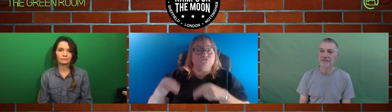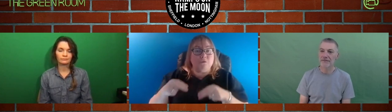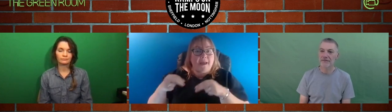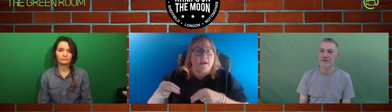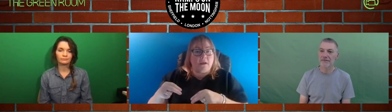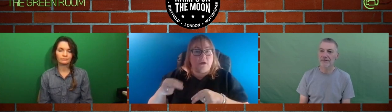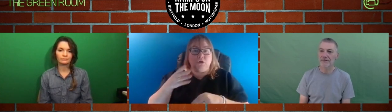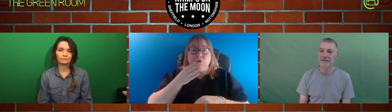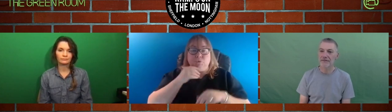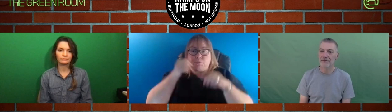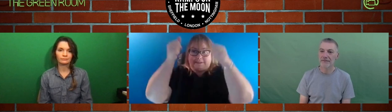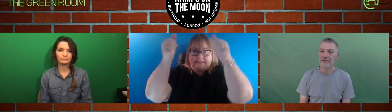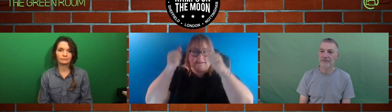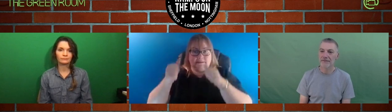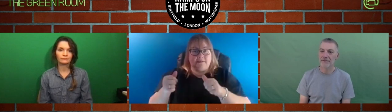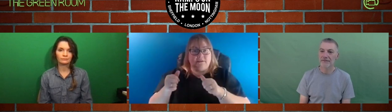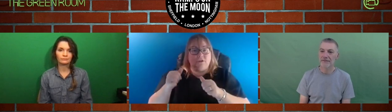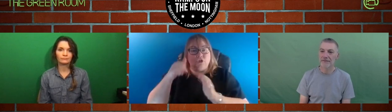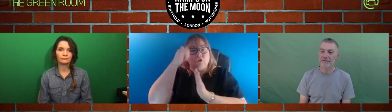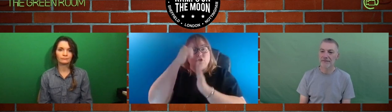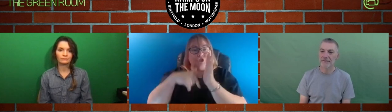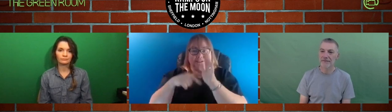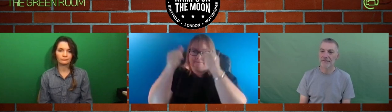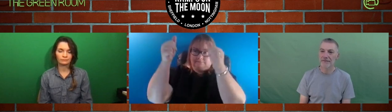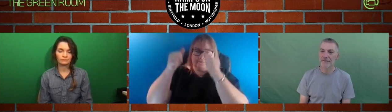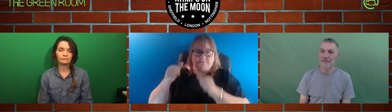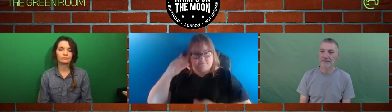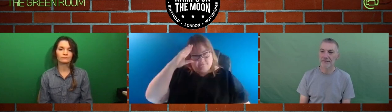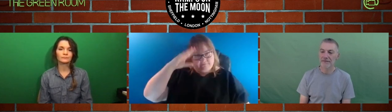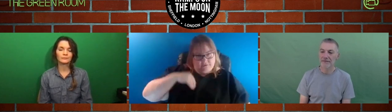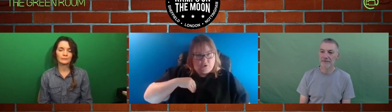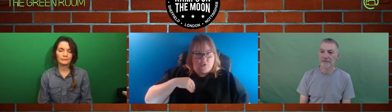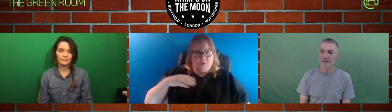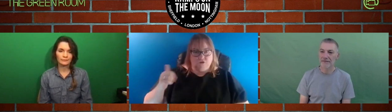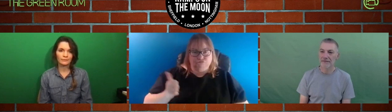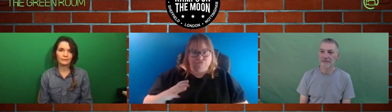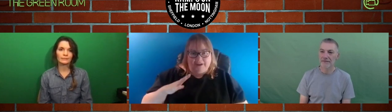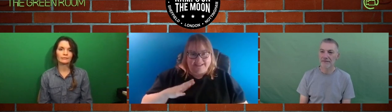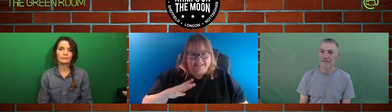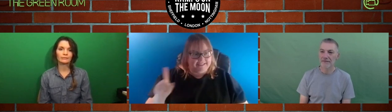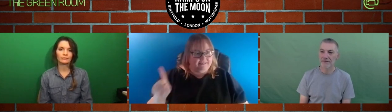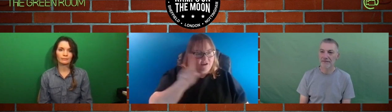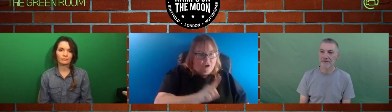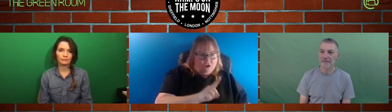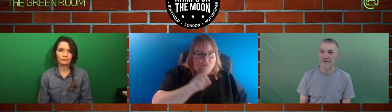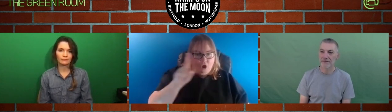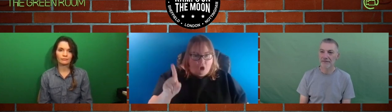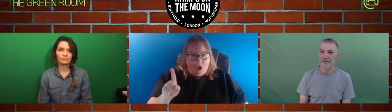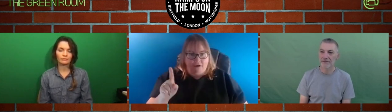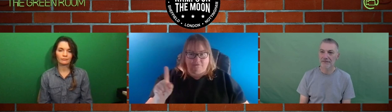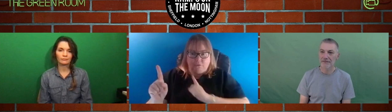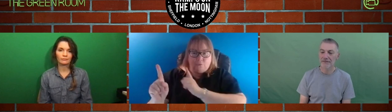totally independent backstage and other actors were there for entrances and exits and I was really surplus